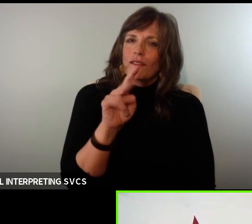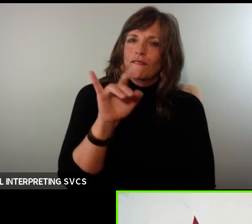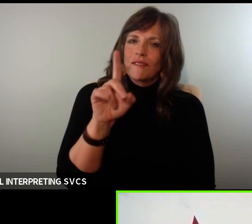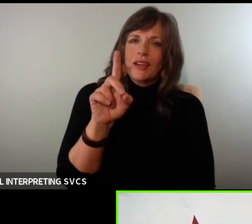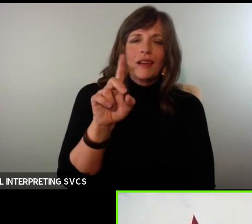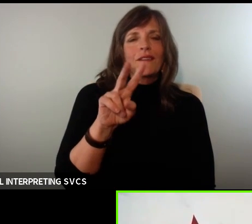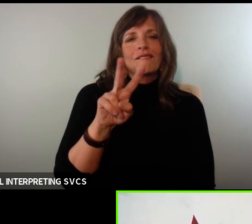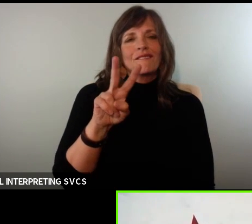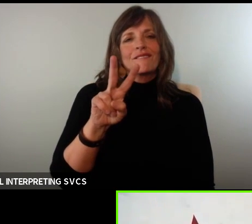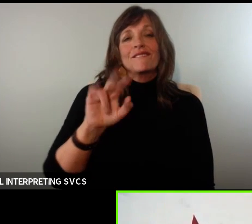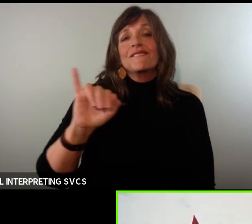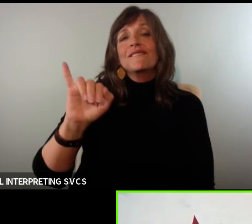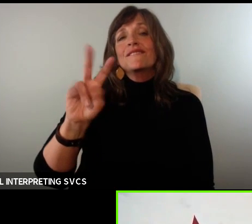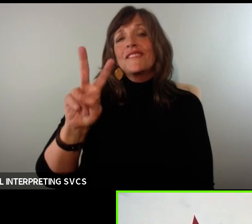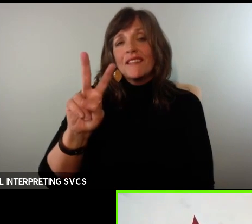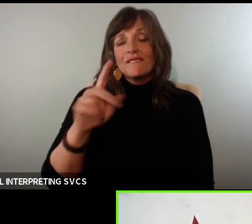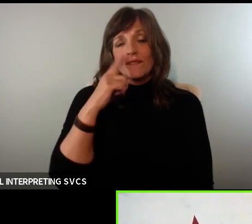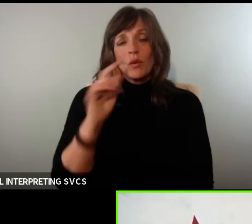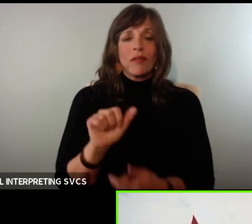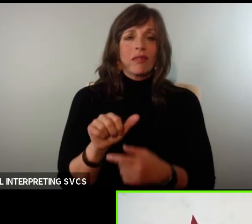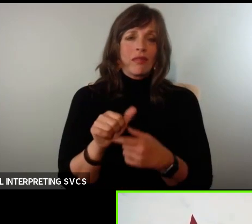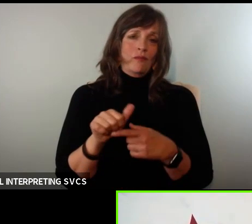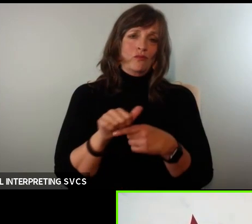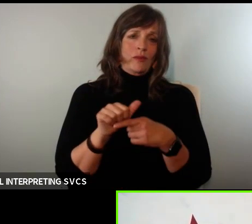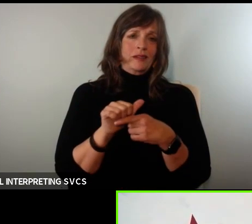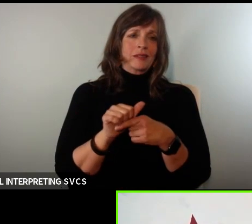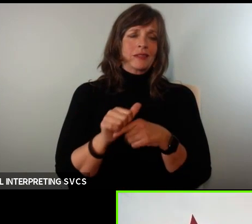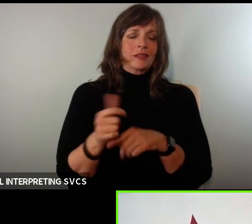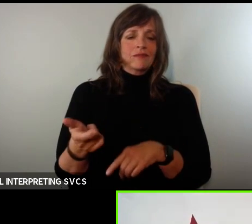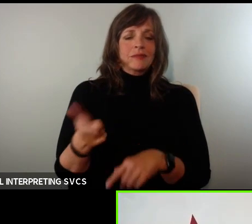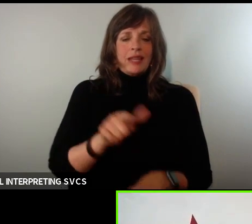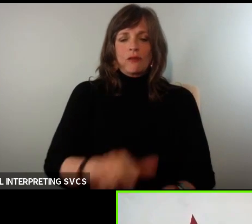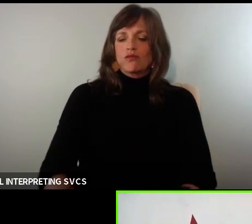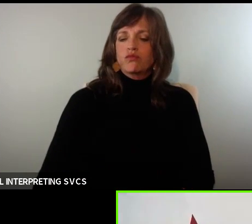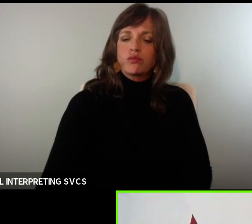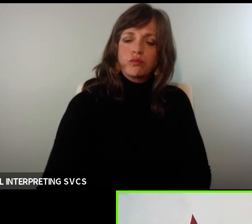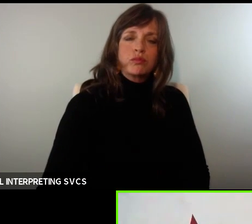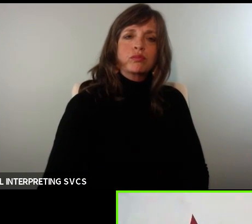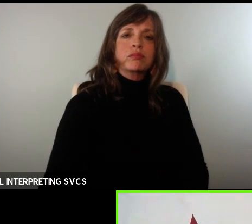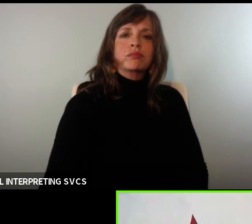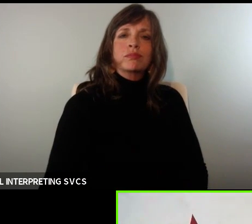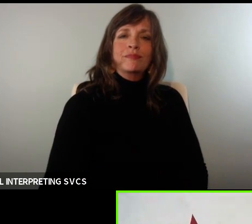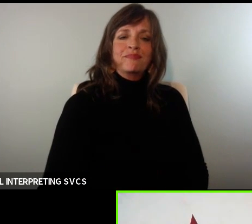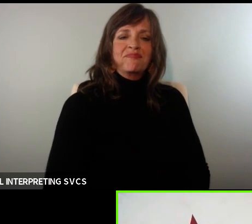So now we're gonna hand it off to Avita who will lead us in our first section on legal advocacy advice for freelance artists.